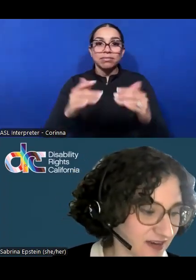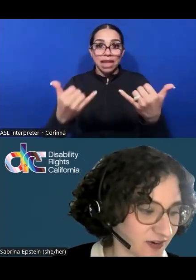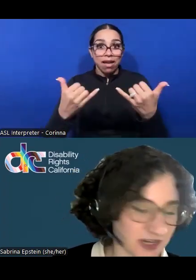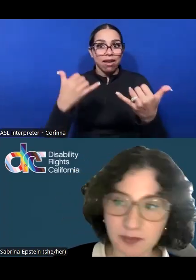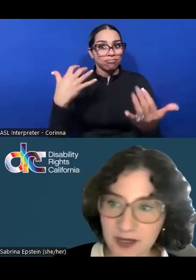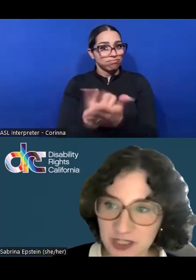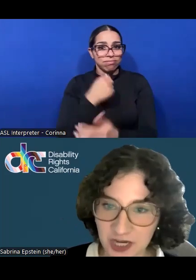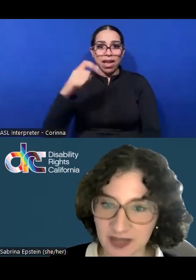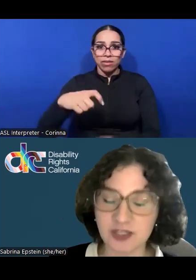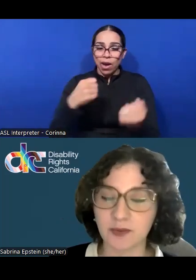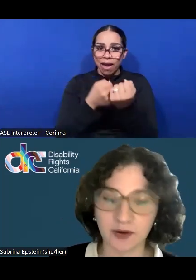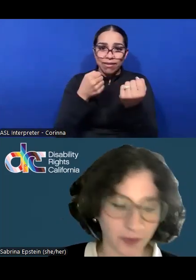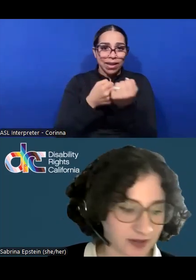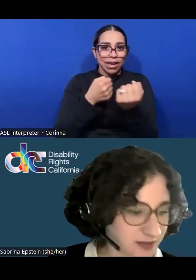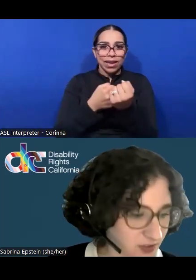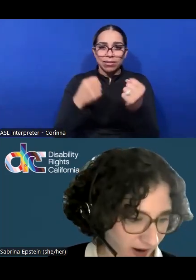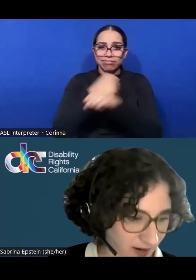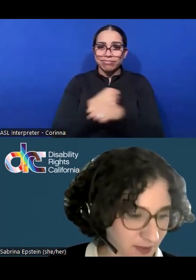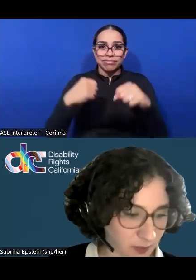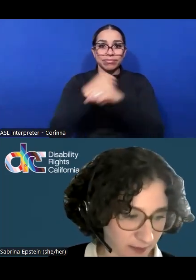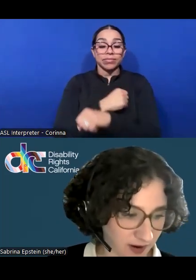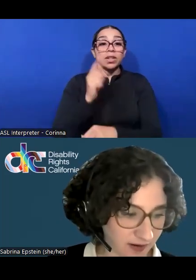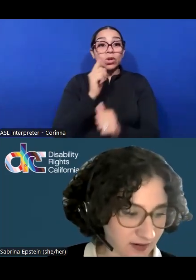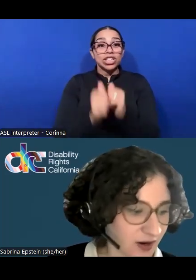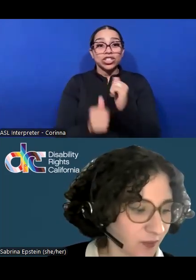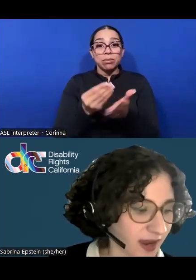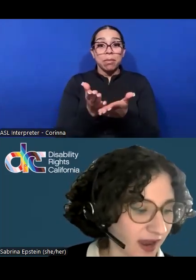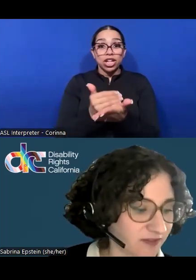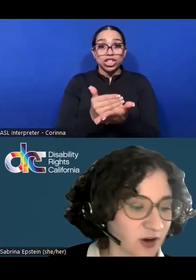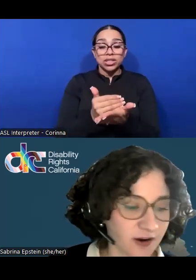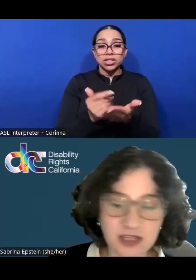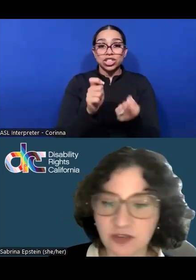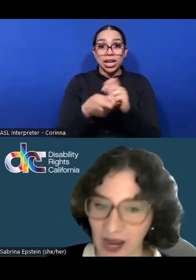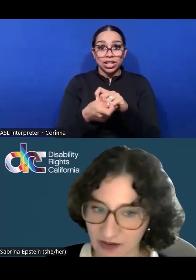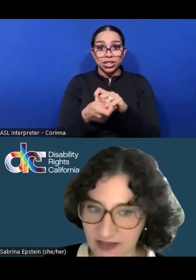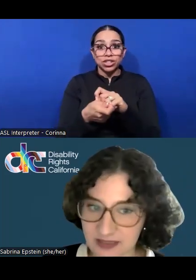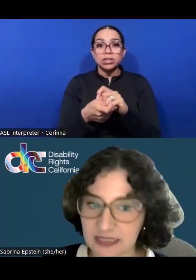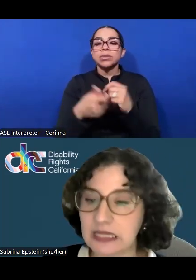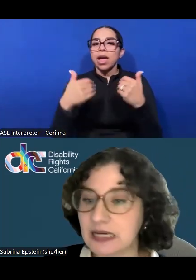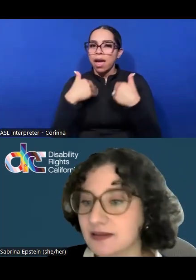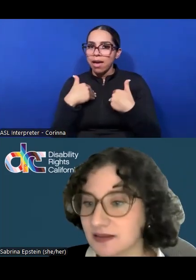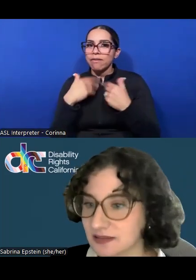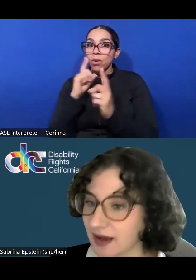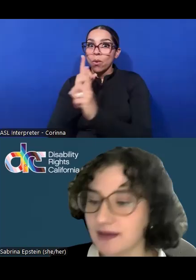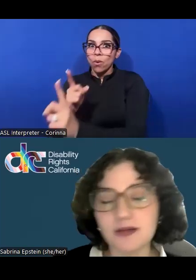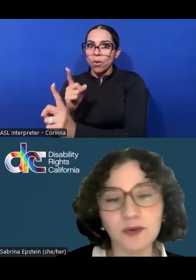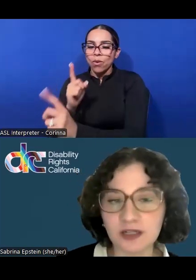for each budget change that we are going to describe in the webinar. We have targets for advocacy linked in the slides, and we're going